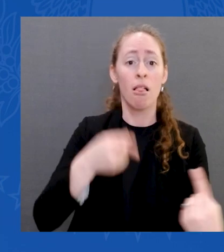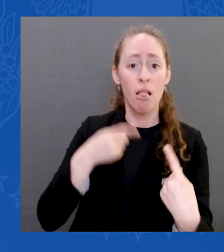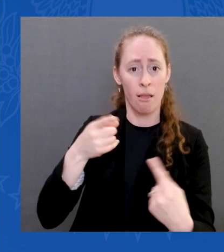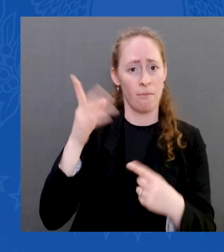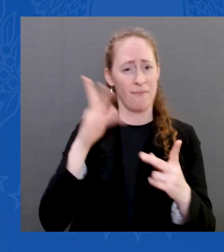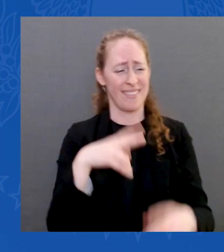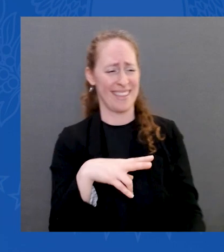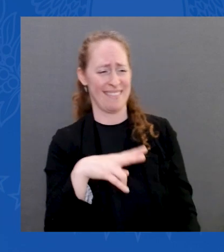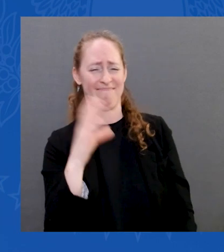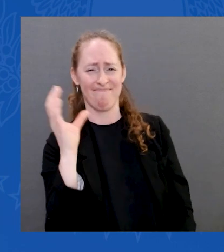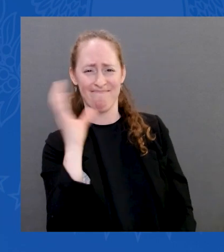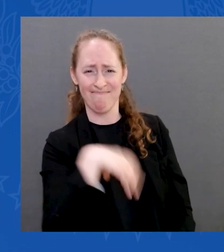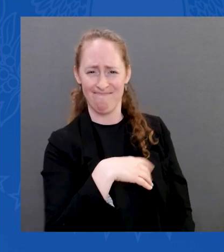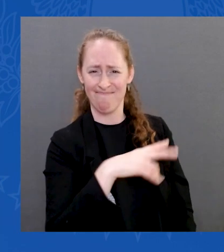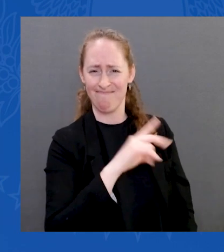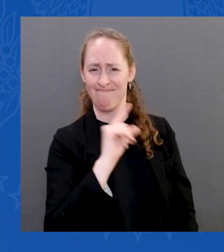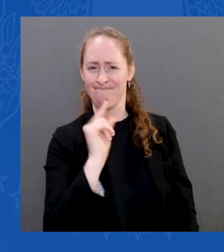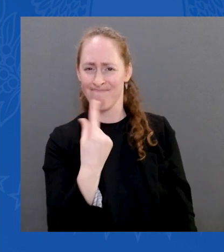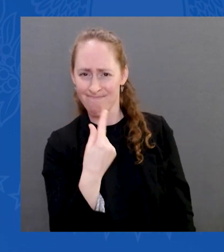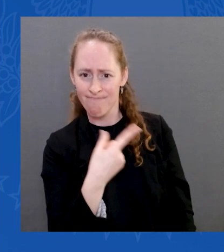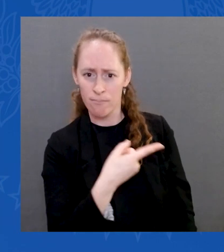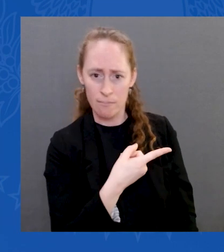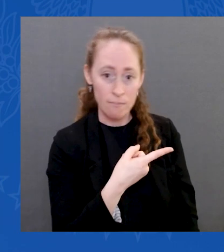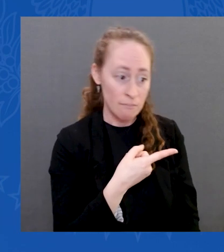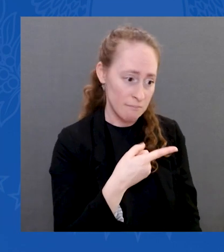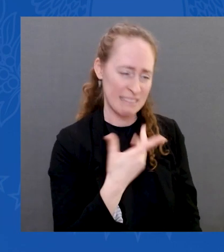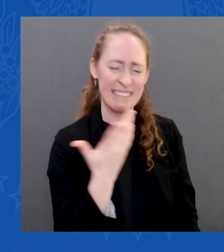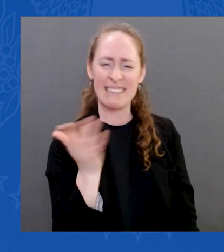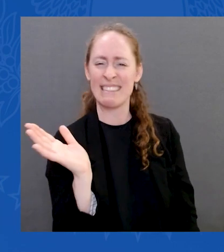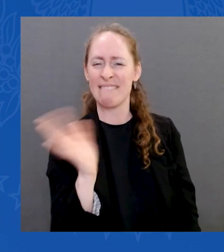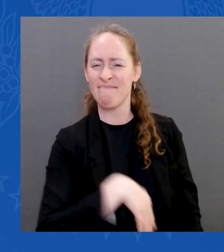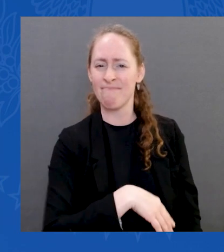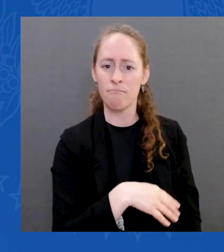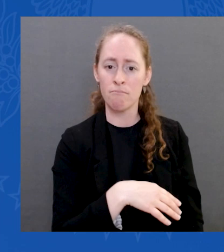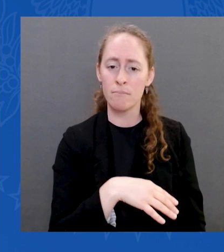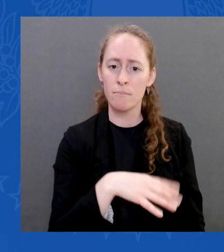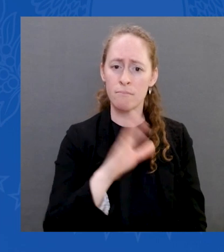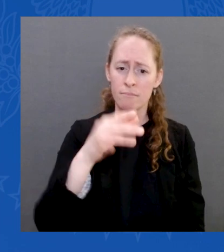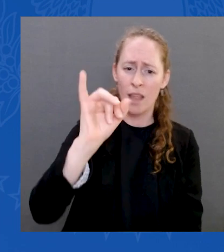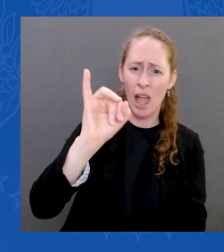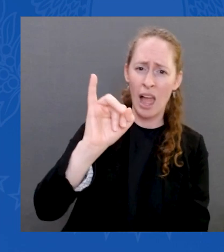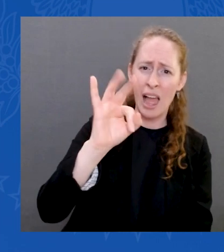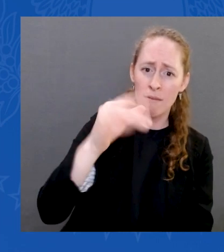And if you notice, it's the only infirmity a child can talk about --